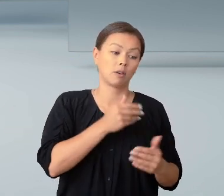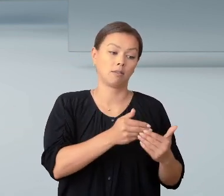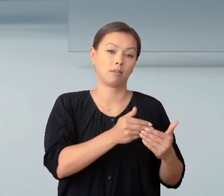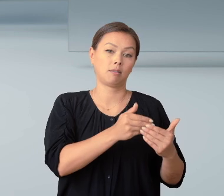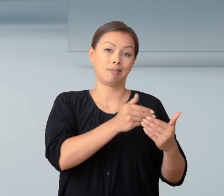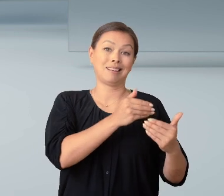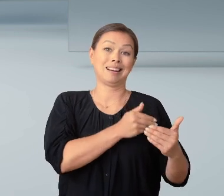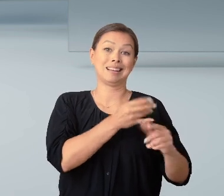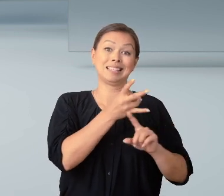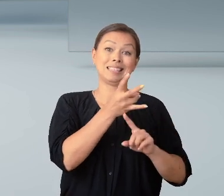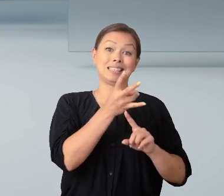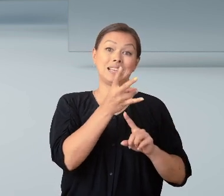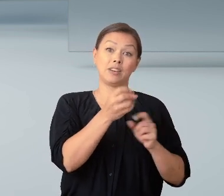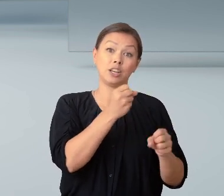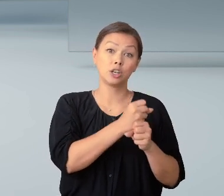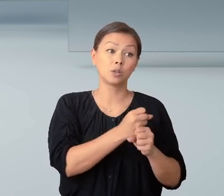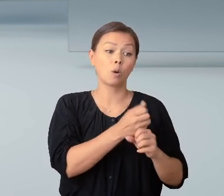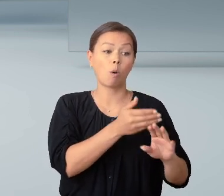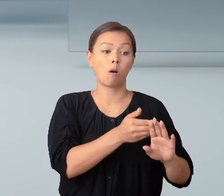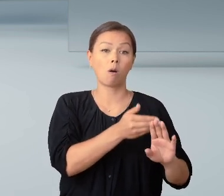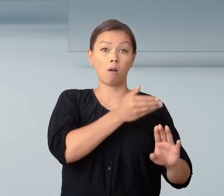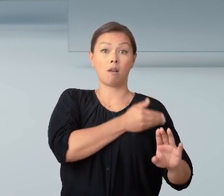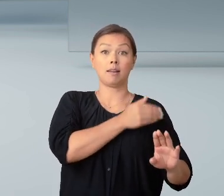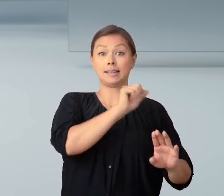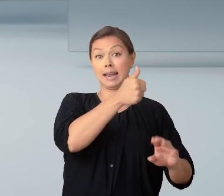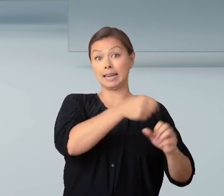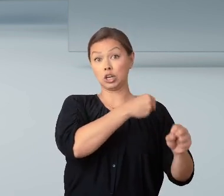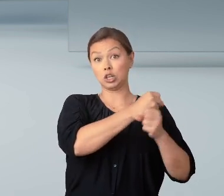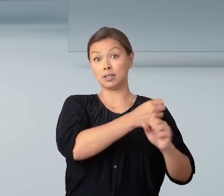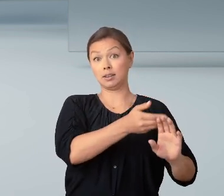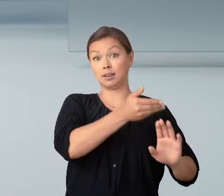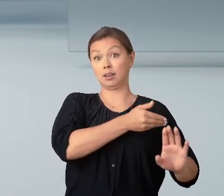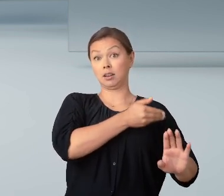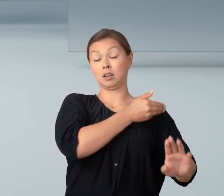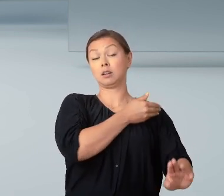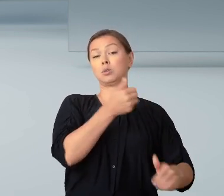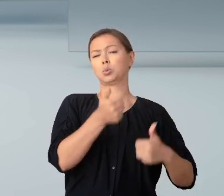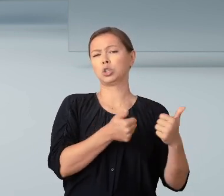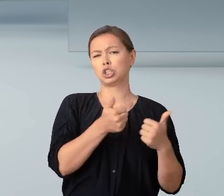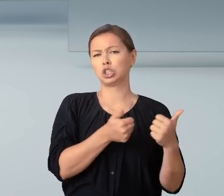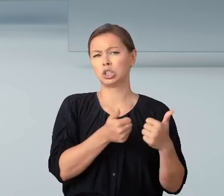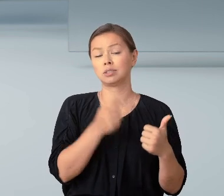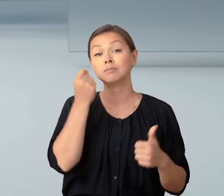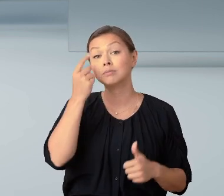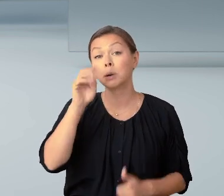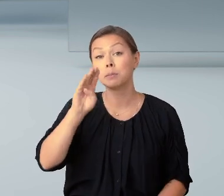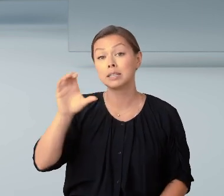can actually see your history from GP as well. So if you're looking up a GL account, you can look at the information from 10